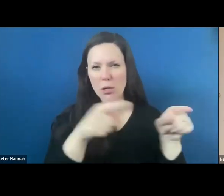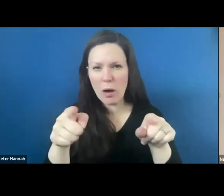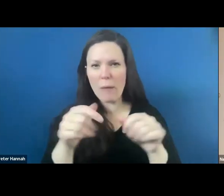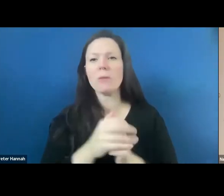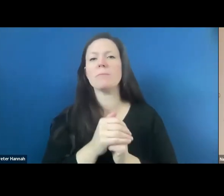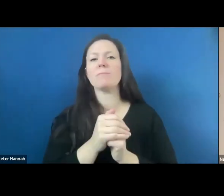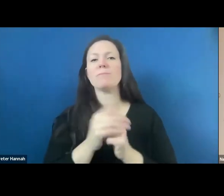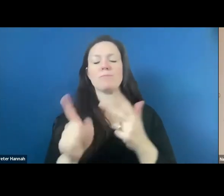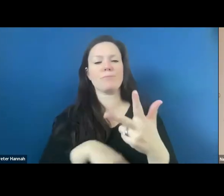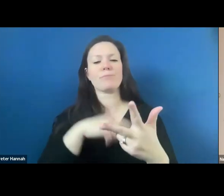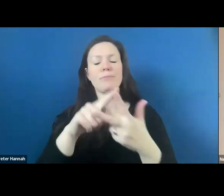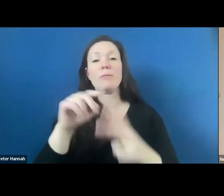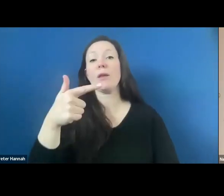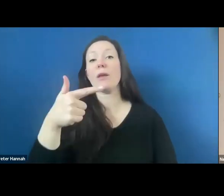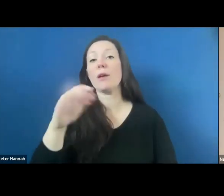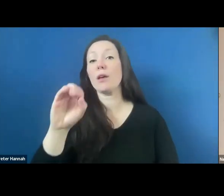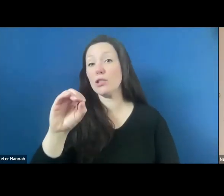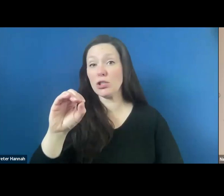geoengineering, which could be destabilizing.